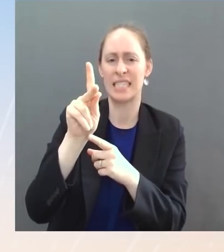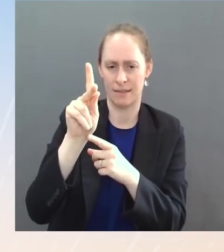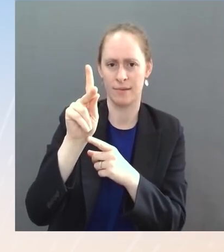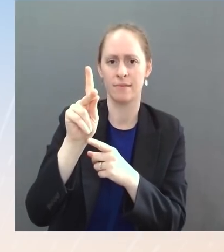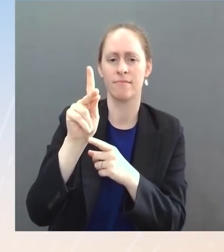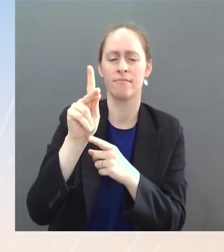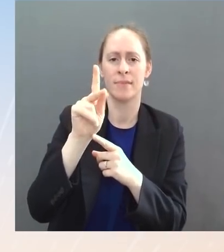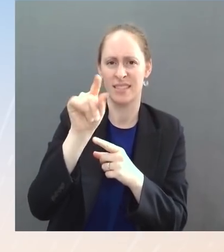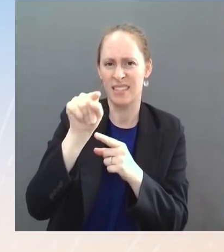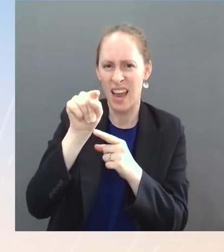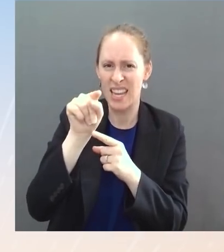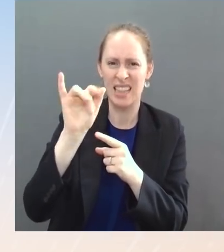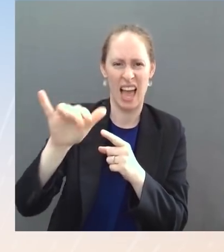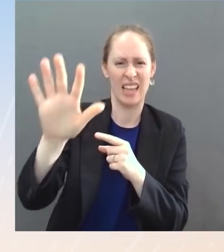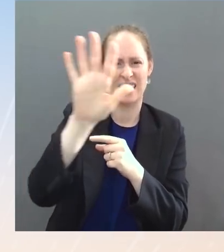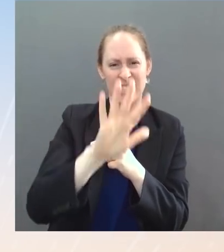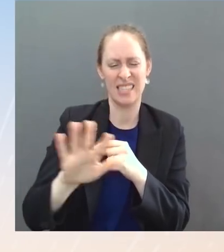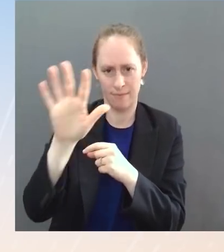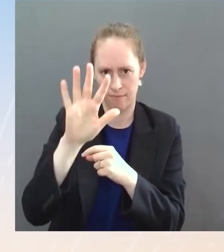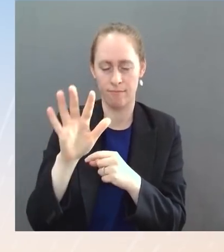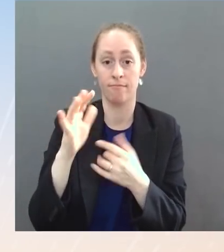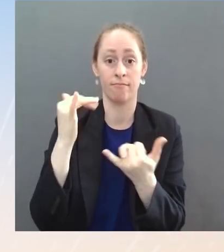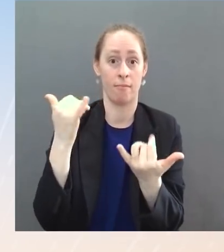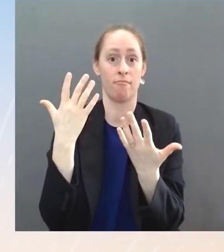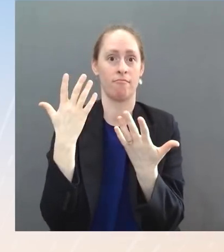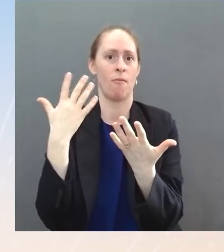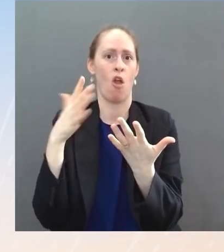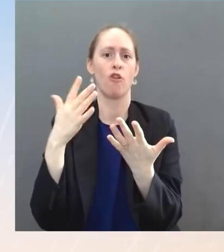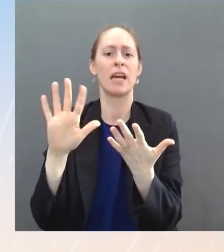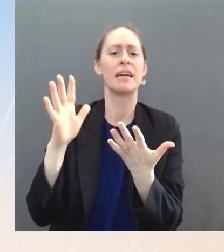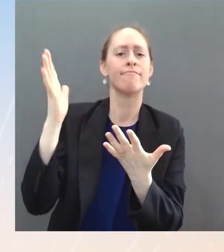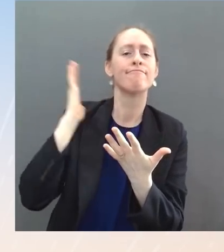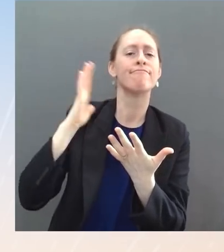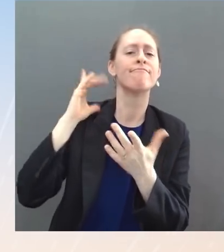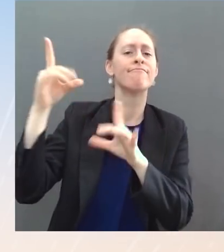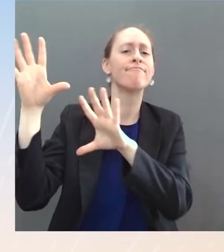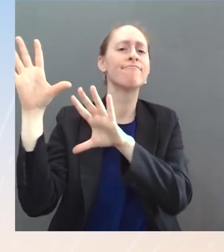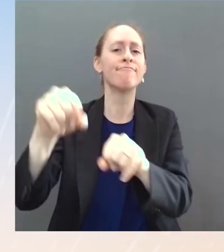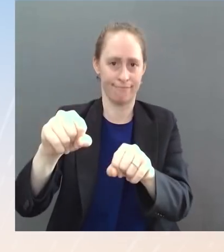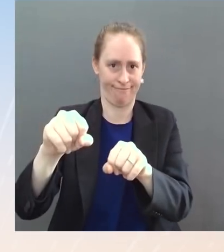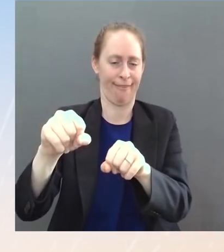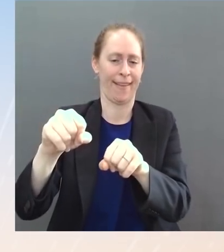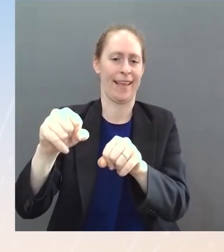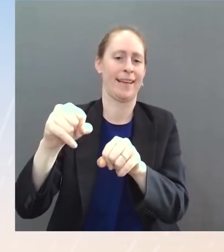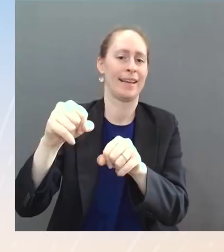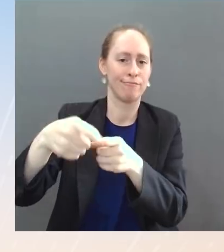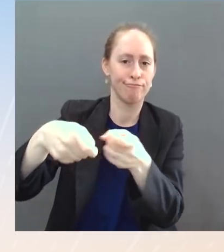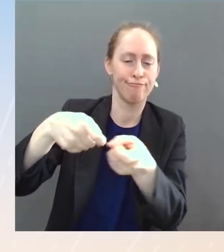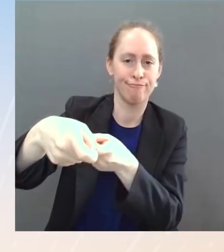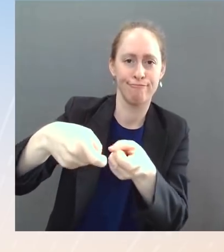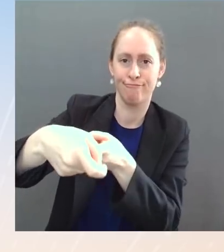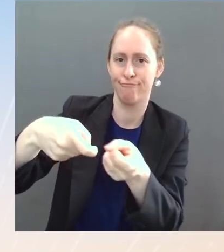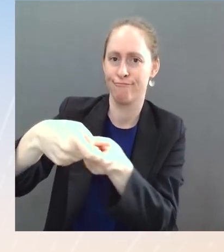before the new invasion began in late February. Russia could then use any tactical successes it achieves